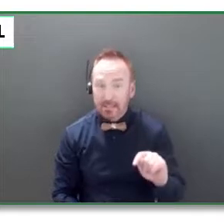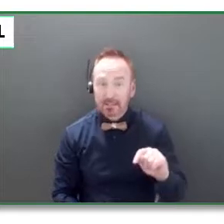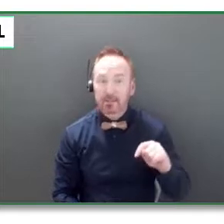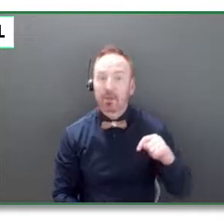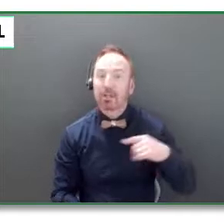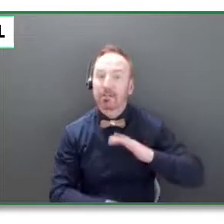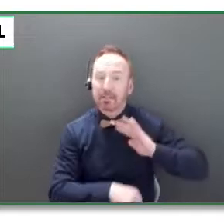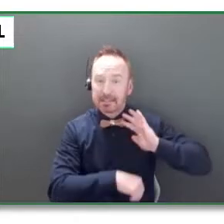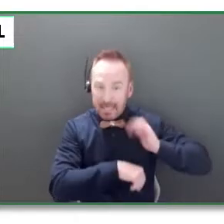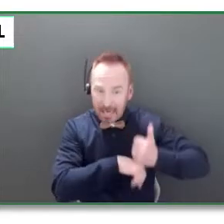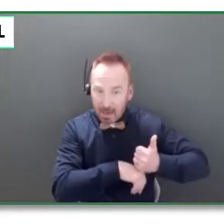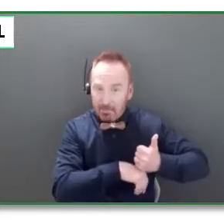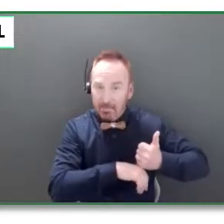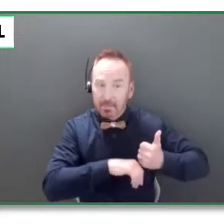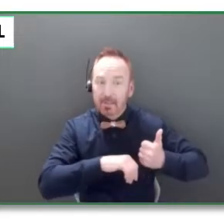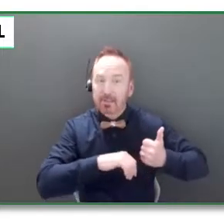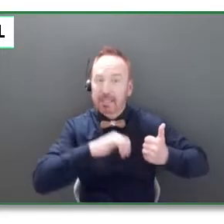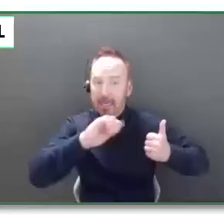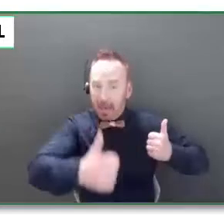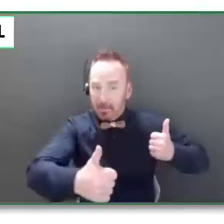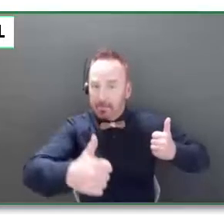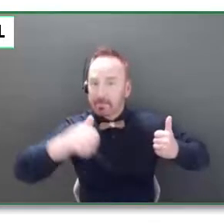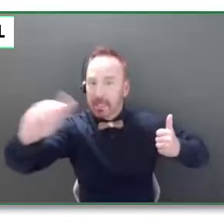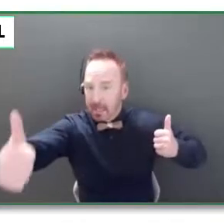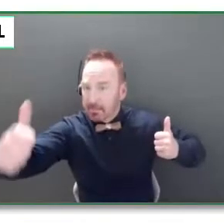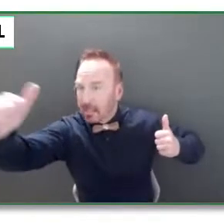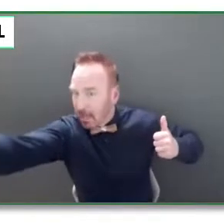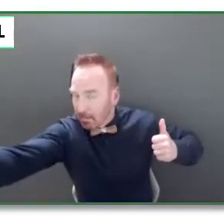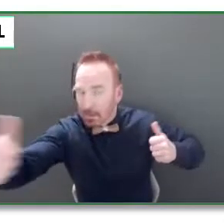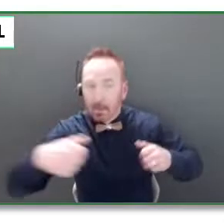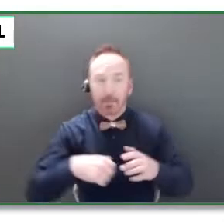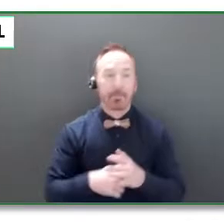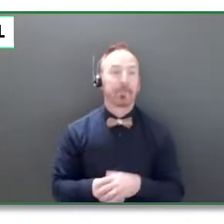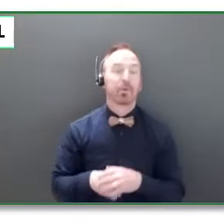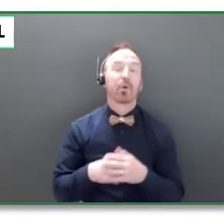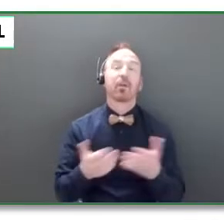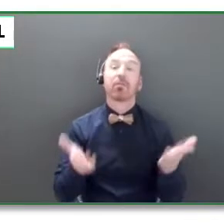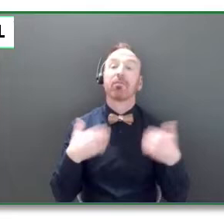Next slide. Examples of inclusion: